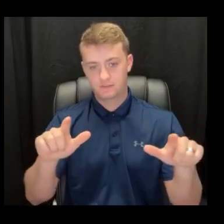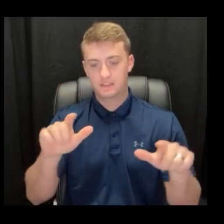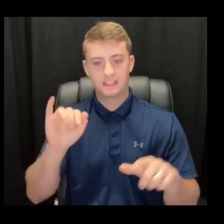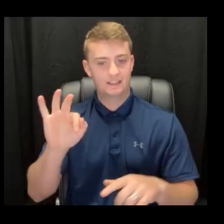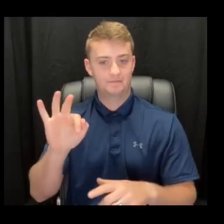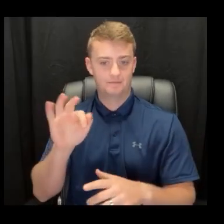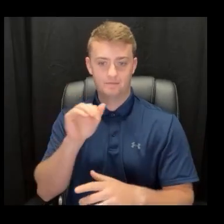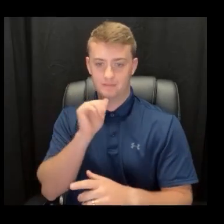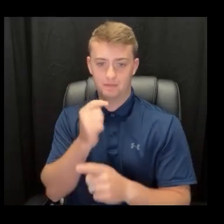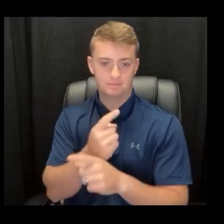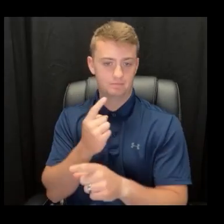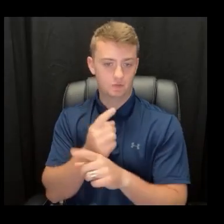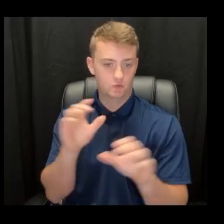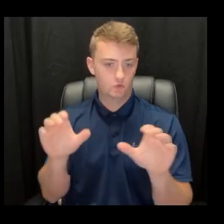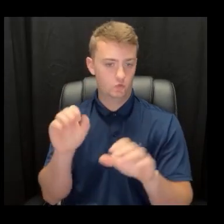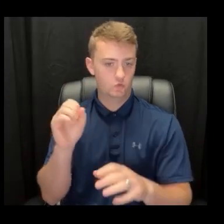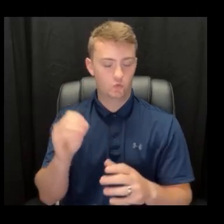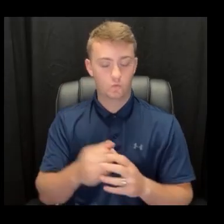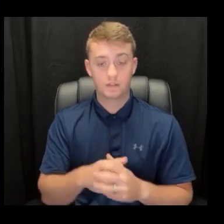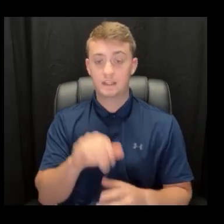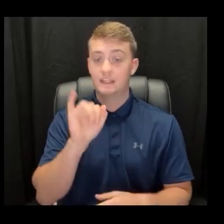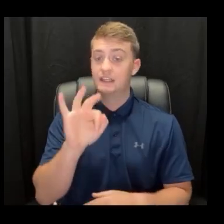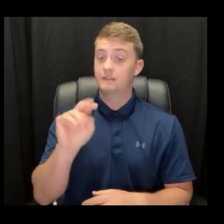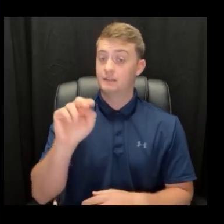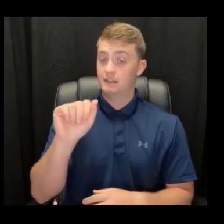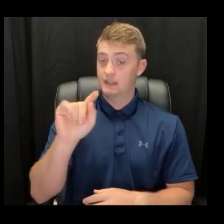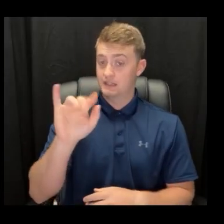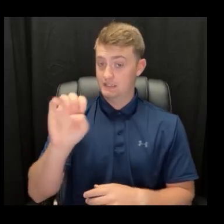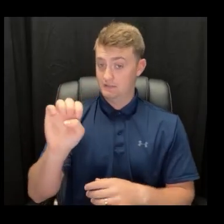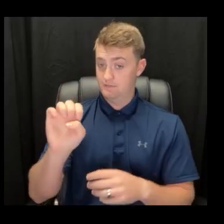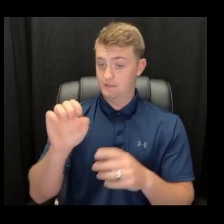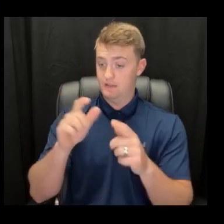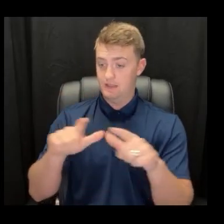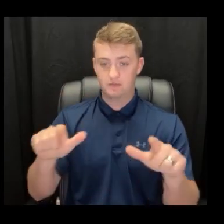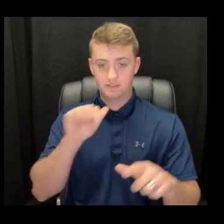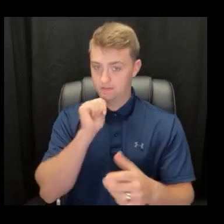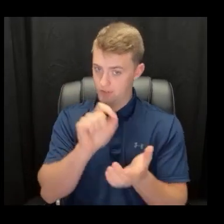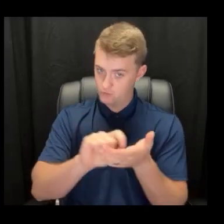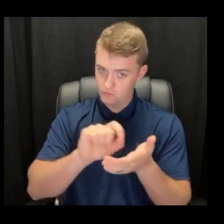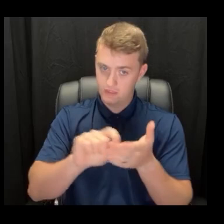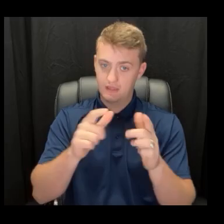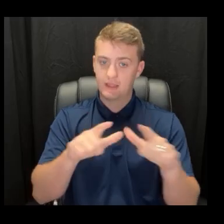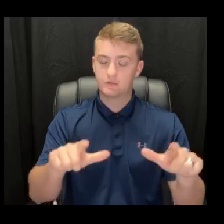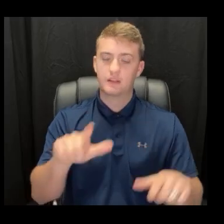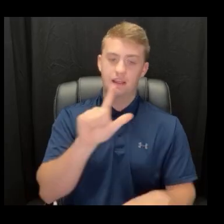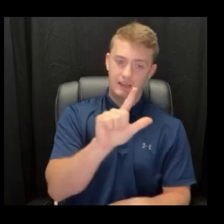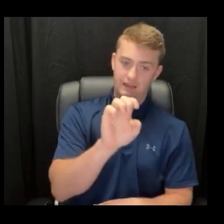to do so. If the native language of the parent is not a written language, the LEA shall take